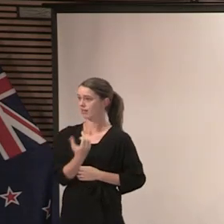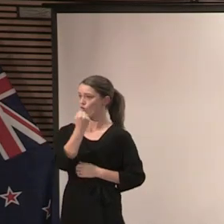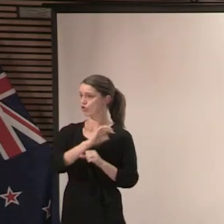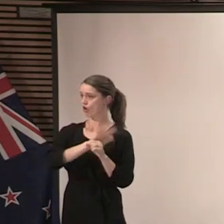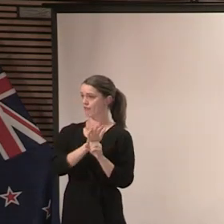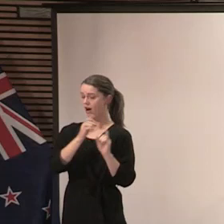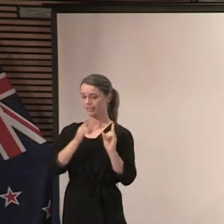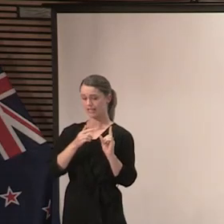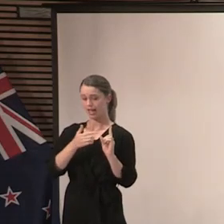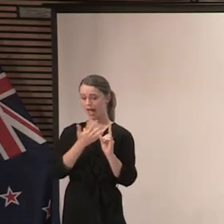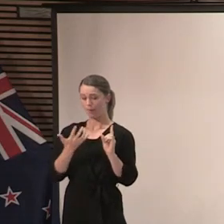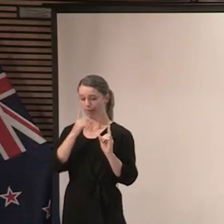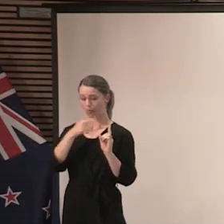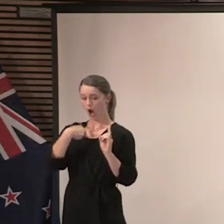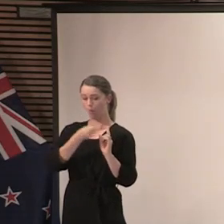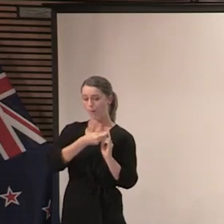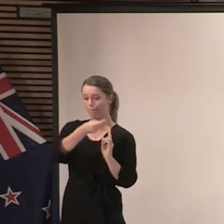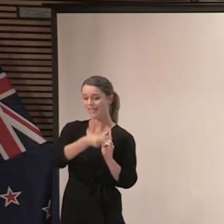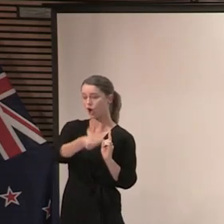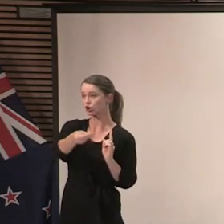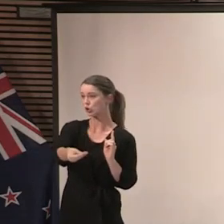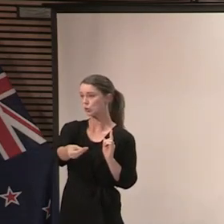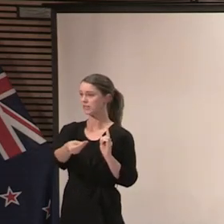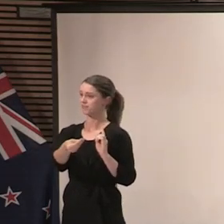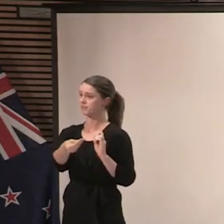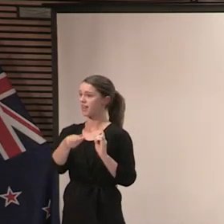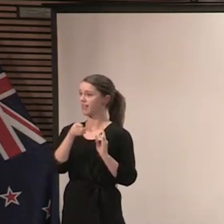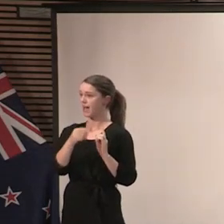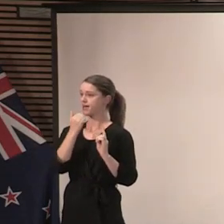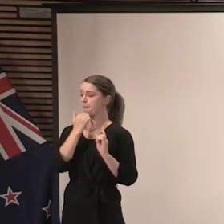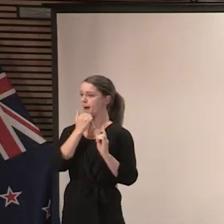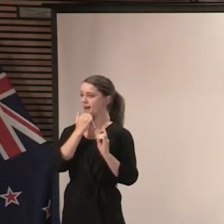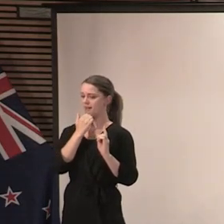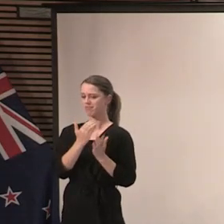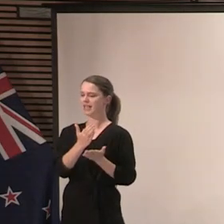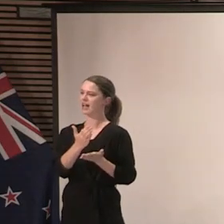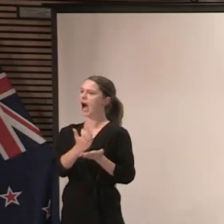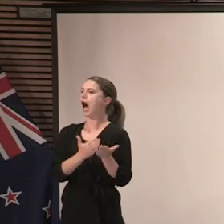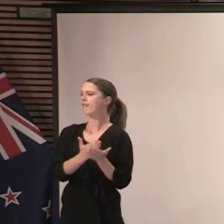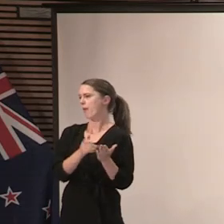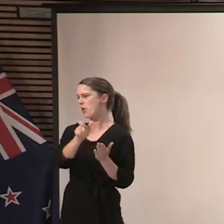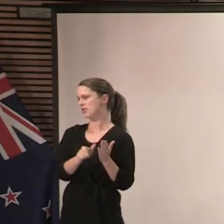of devastation. Our transmission rate, that is the number of cases that each